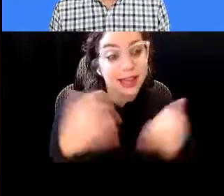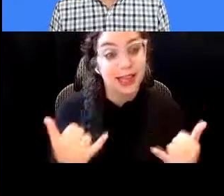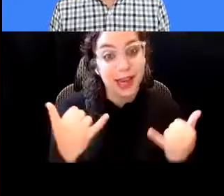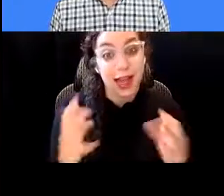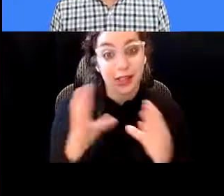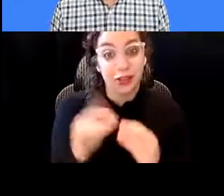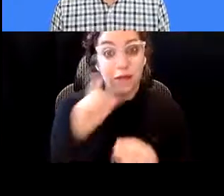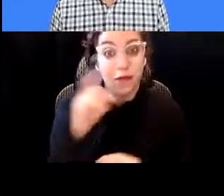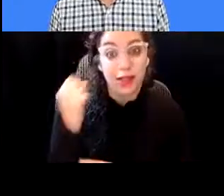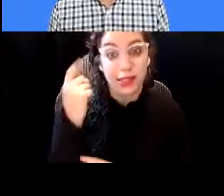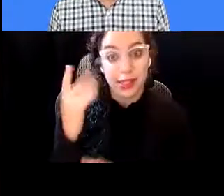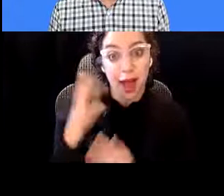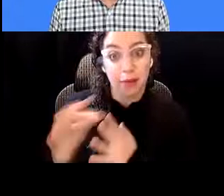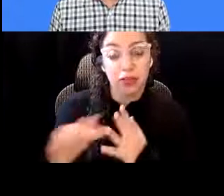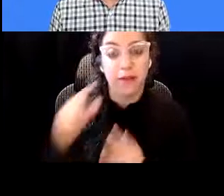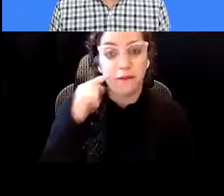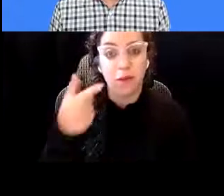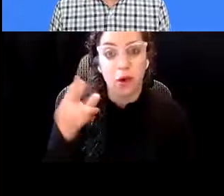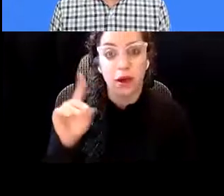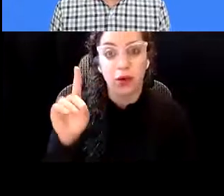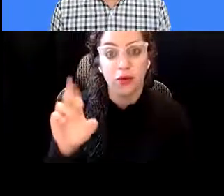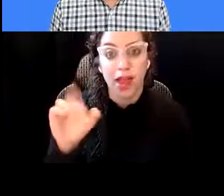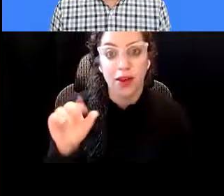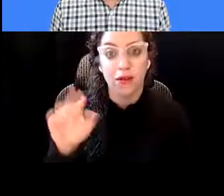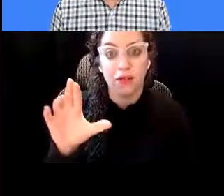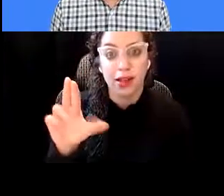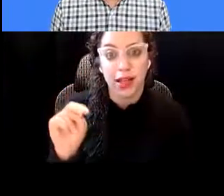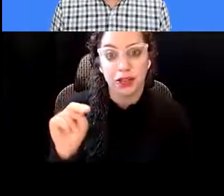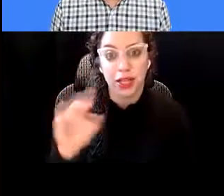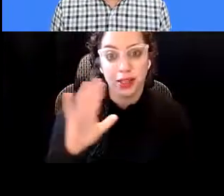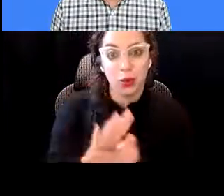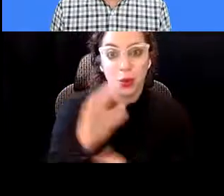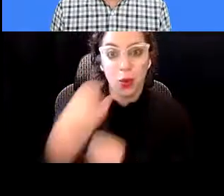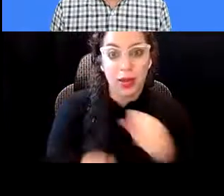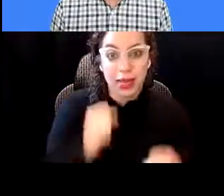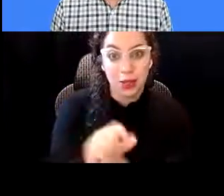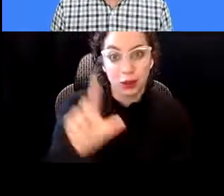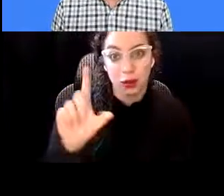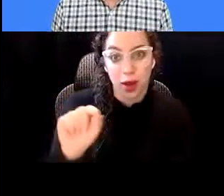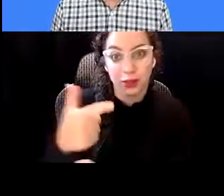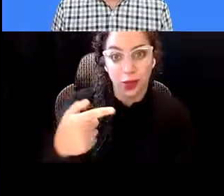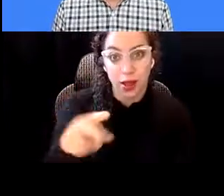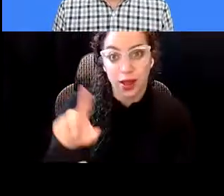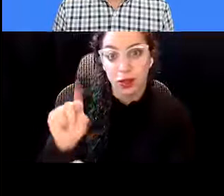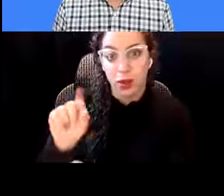on "understanding the option for grade retention in School Year 2021-2022 presented by Sophia Tan.